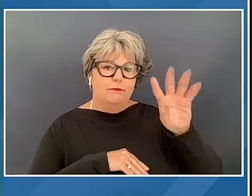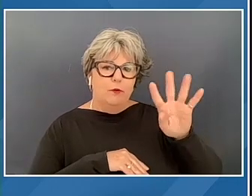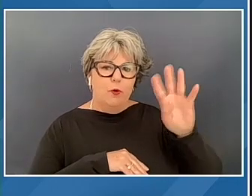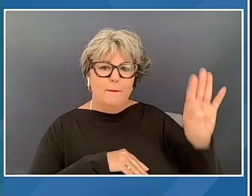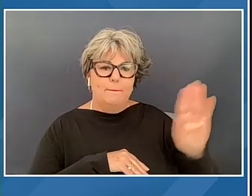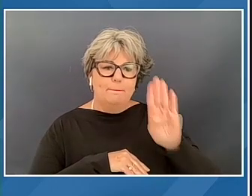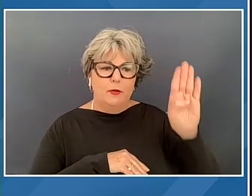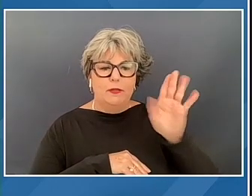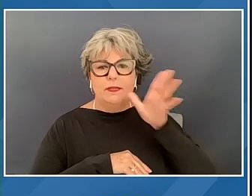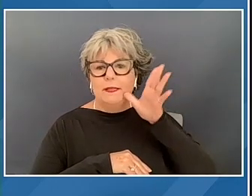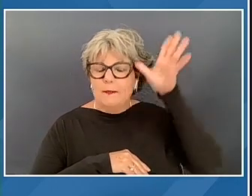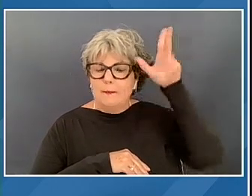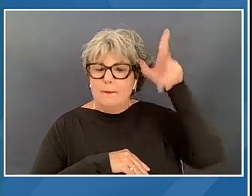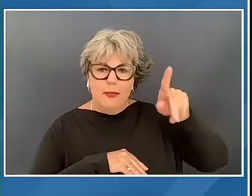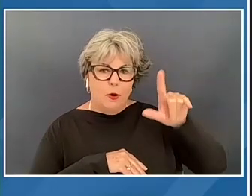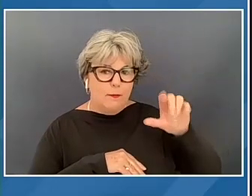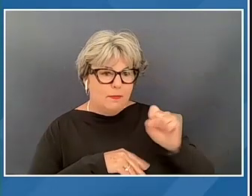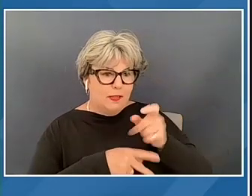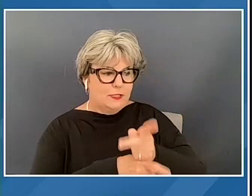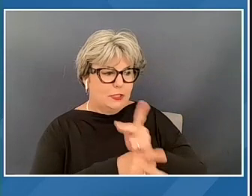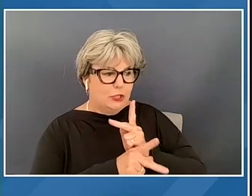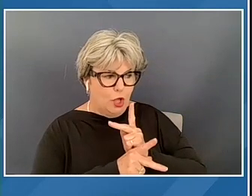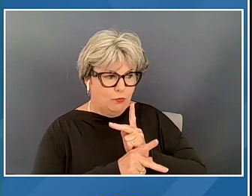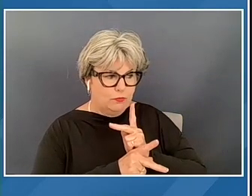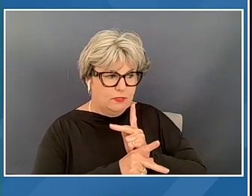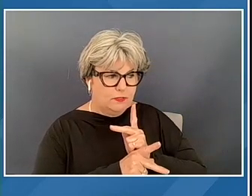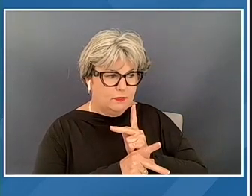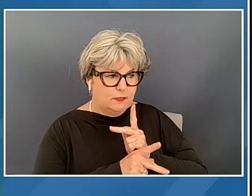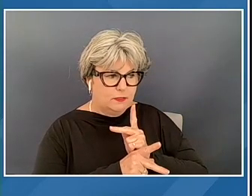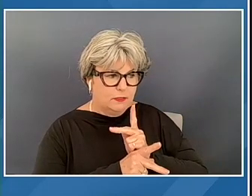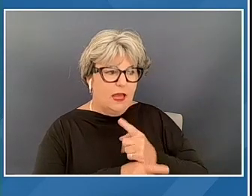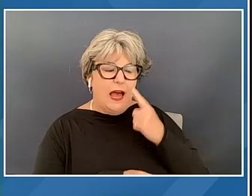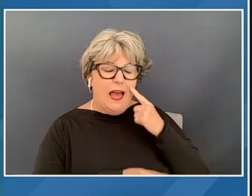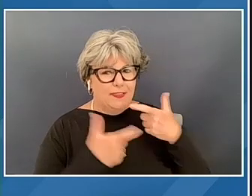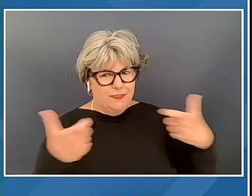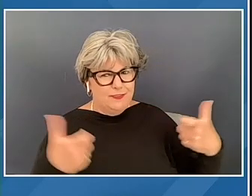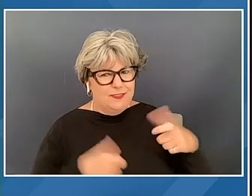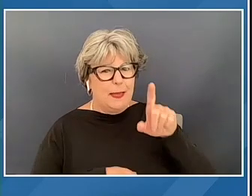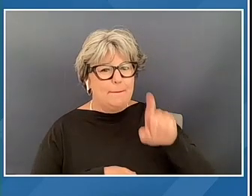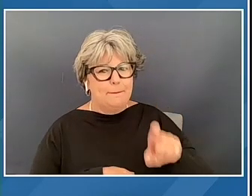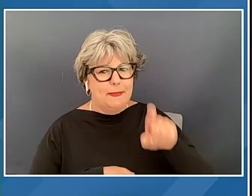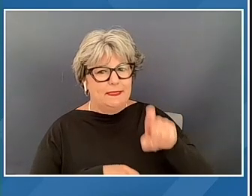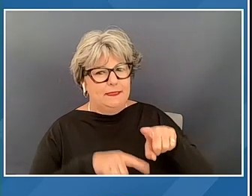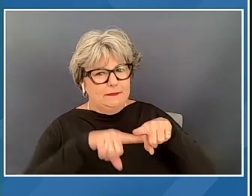I think there's considerable need to lean into that. I think has been mentioned in